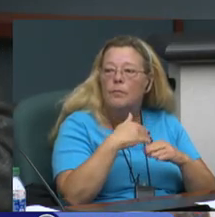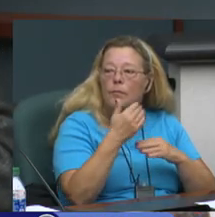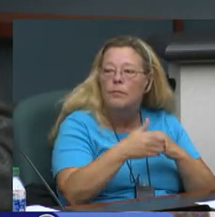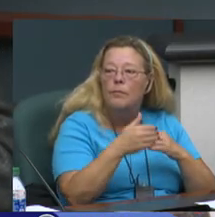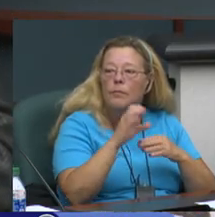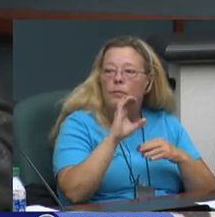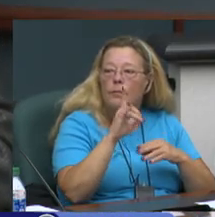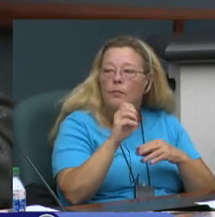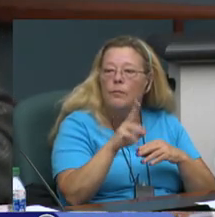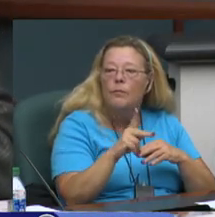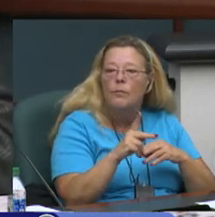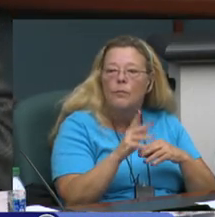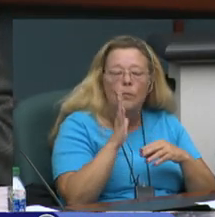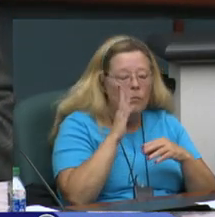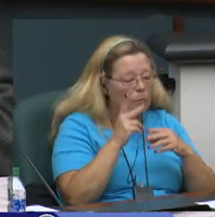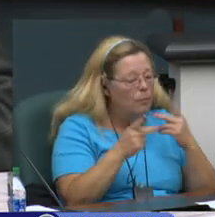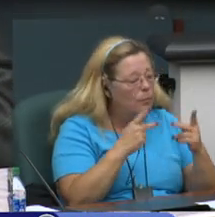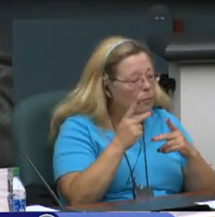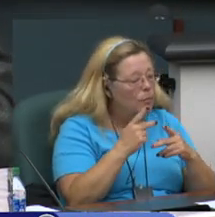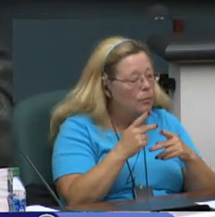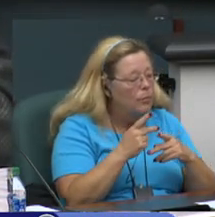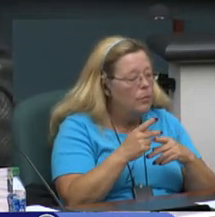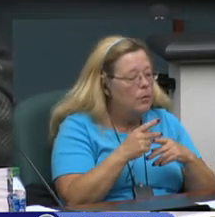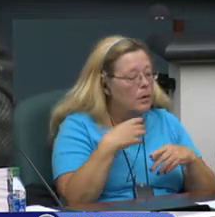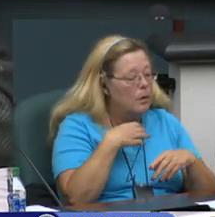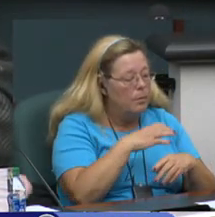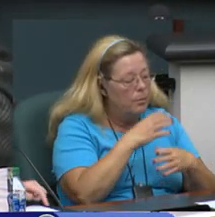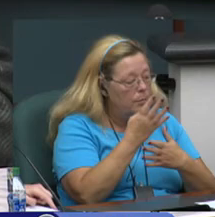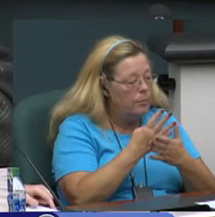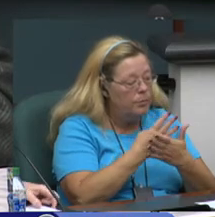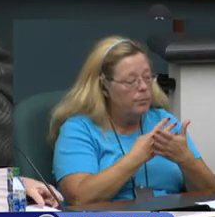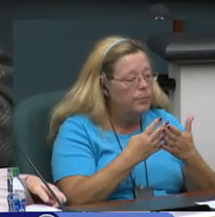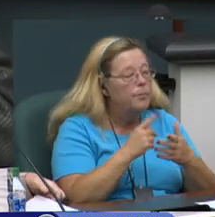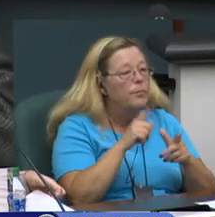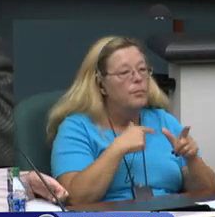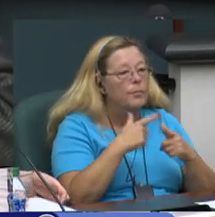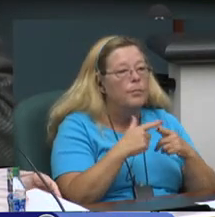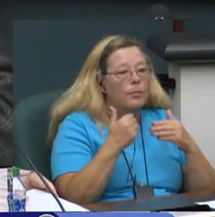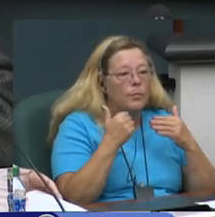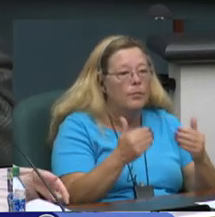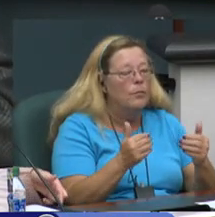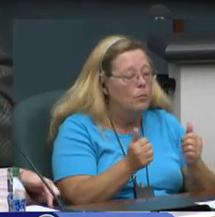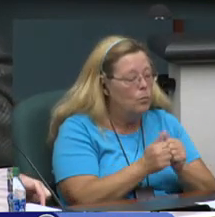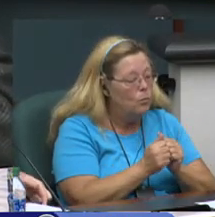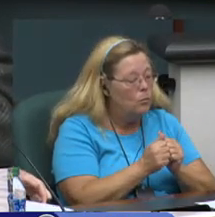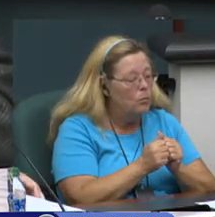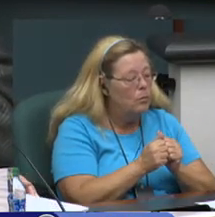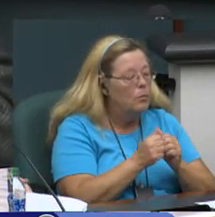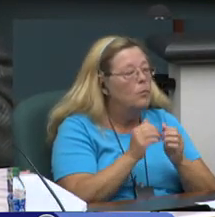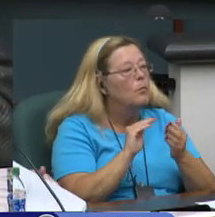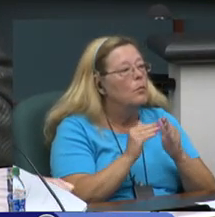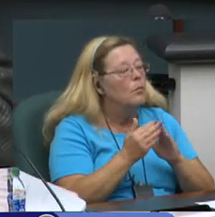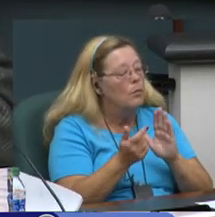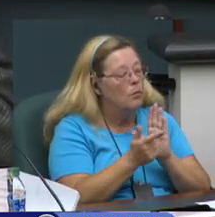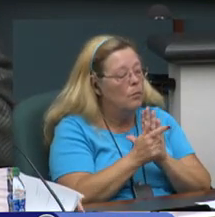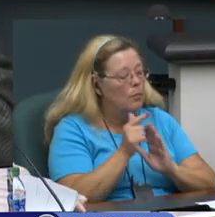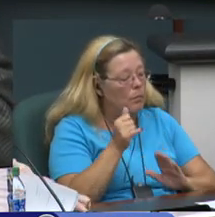visit counsel schedule then we'll proceed to ordinance 1924 to repeal and